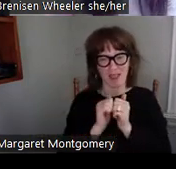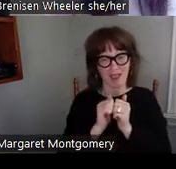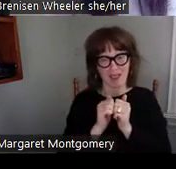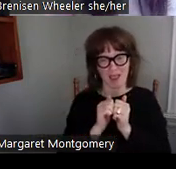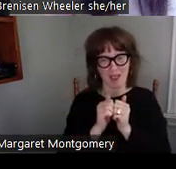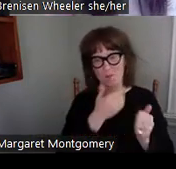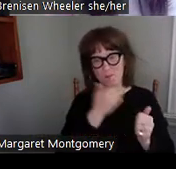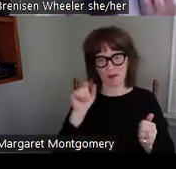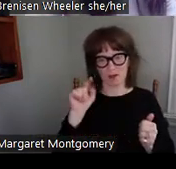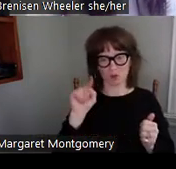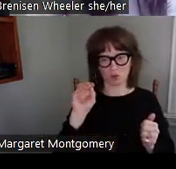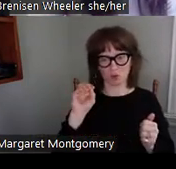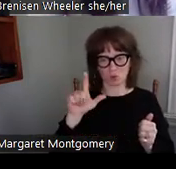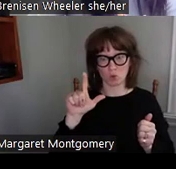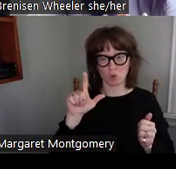quiz but I love as respect it's on the screen here.